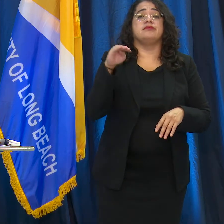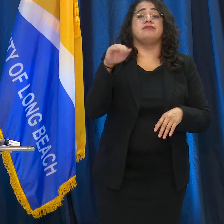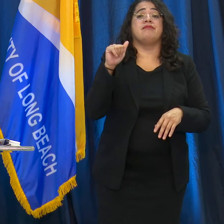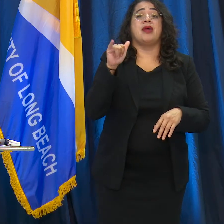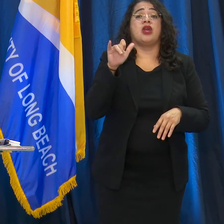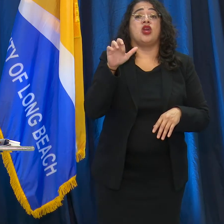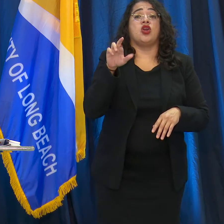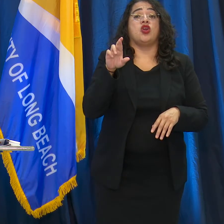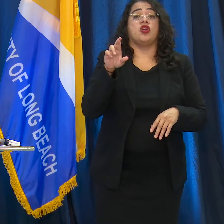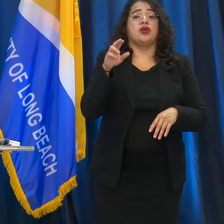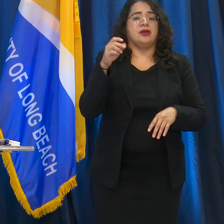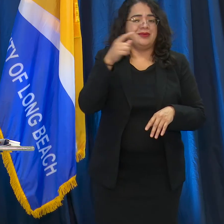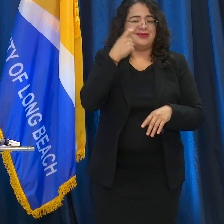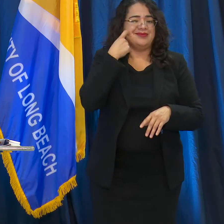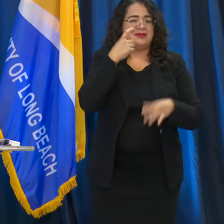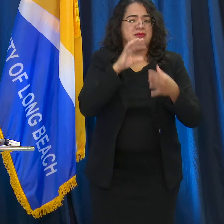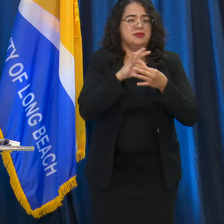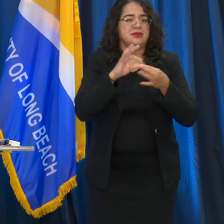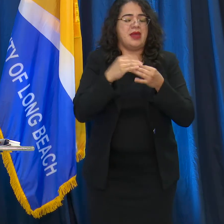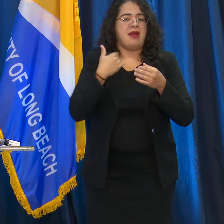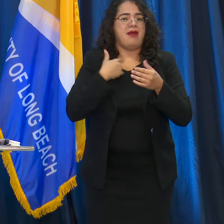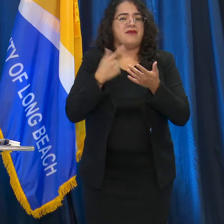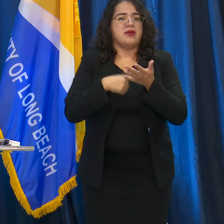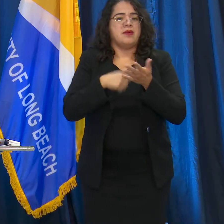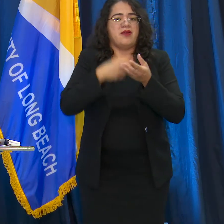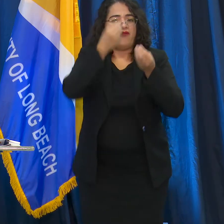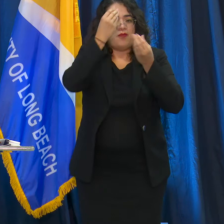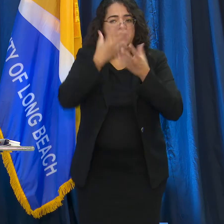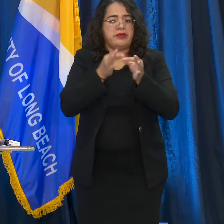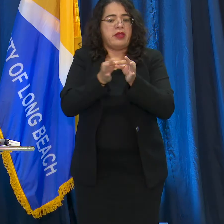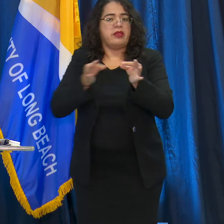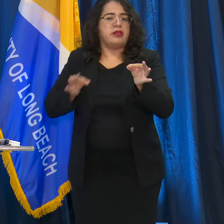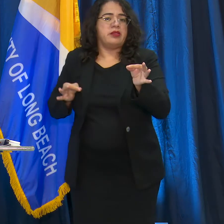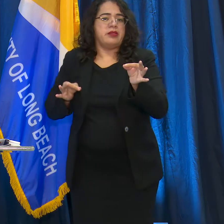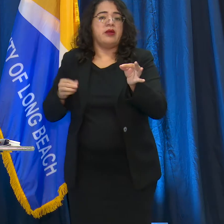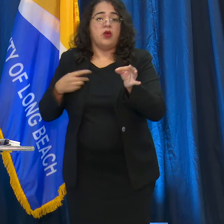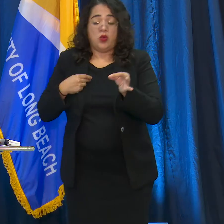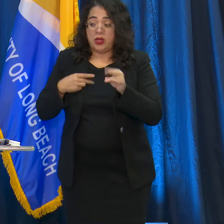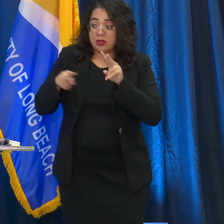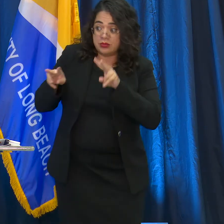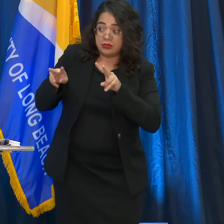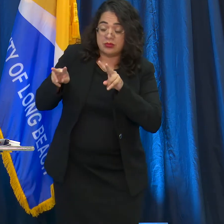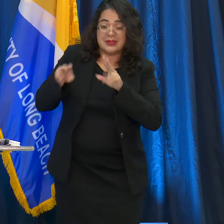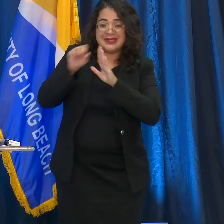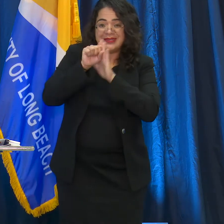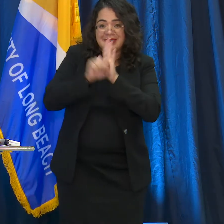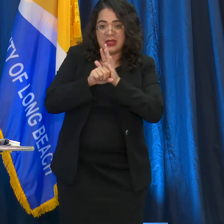can have a little bit of a lag on it. We continue to track that every day. It is up a little bit, our